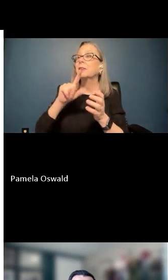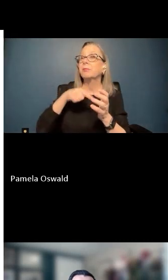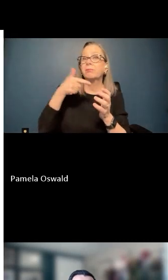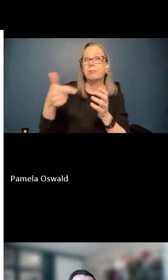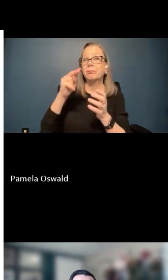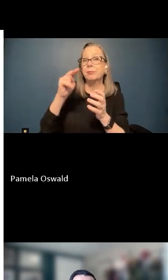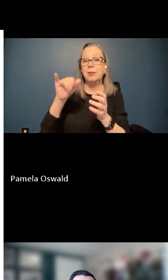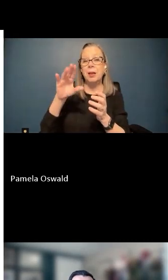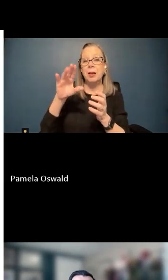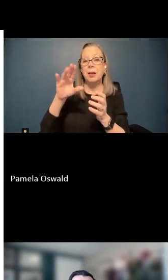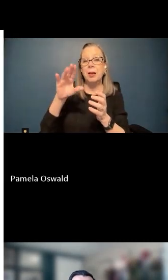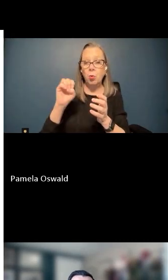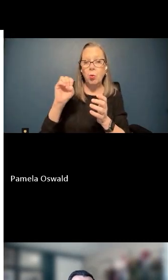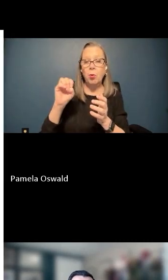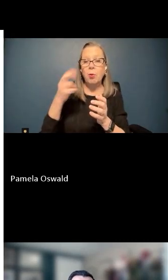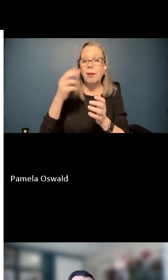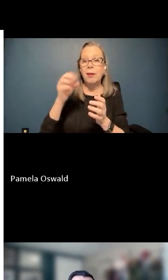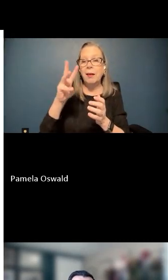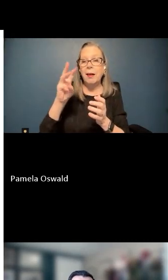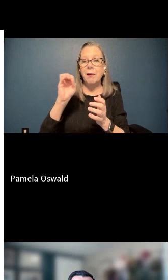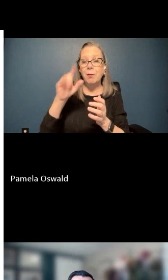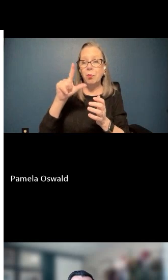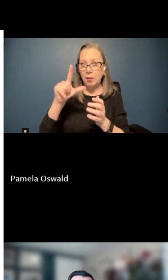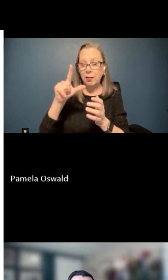the Director of the Direct Care Workforce Strategy Center.